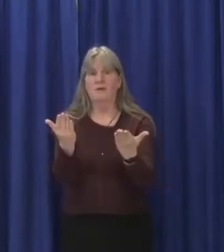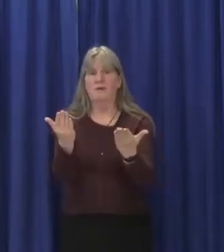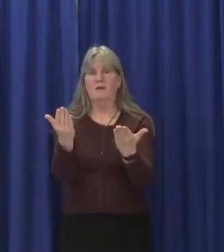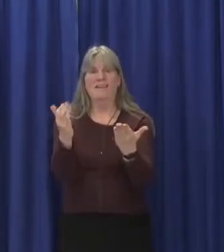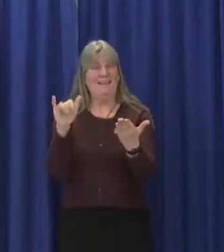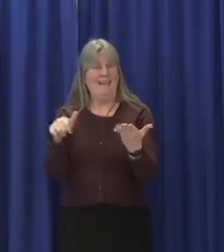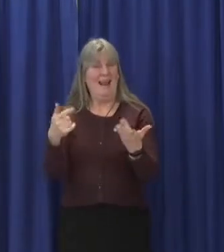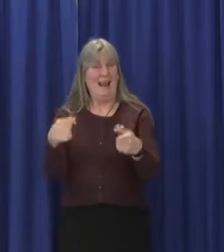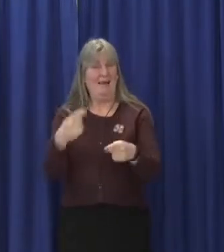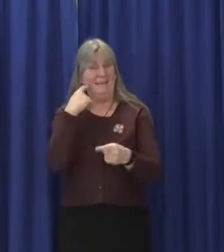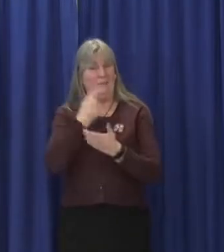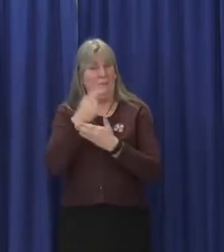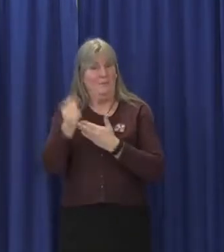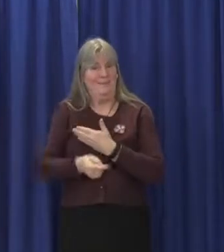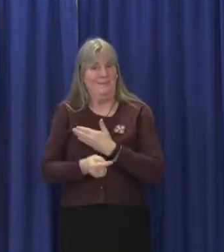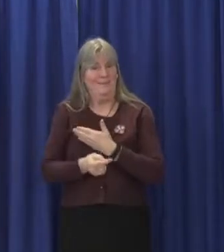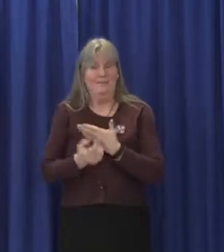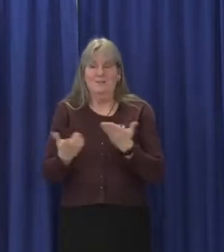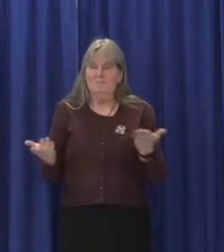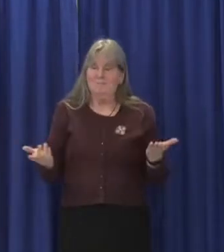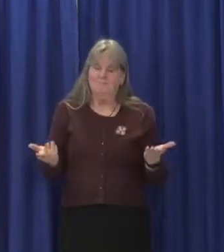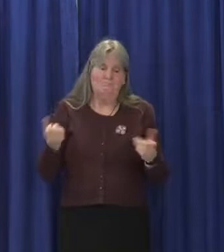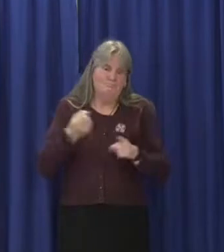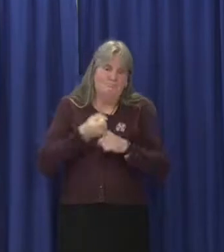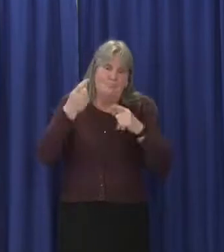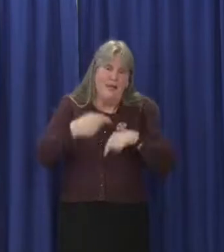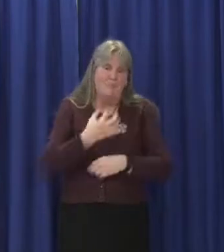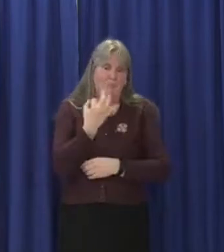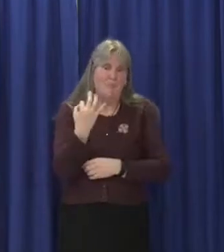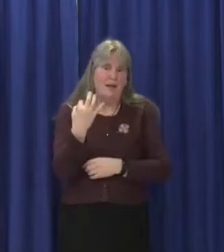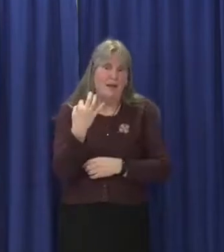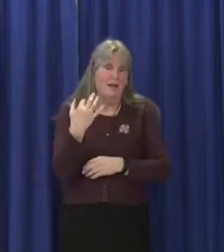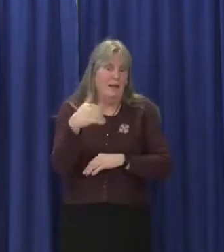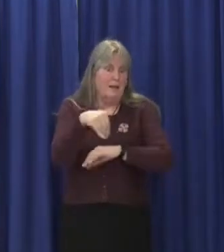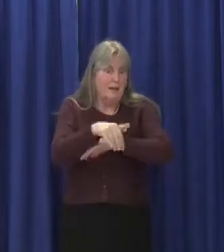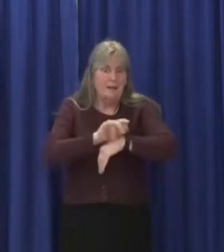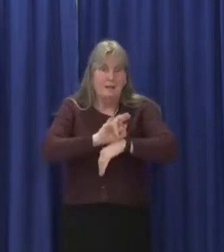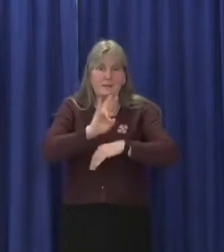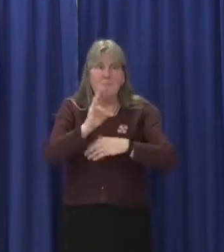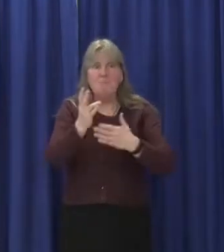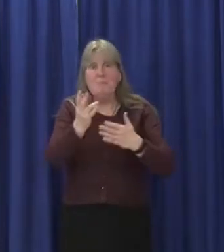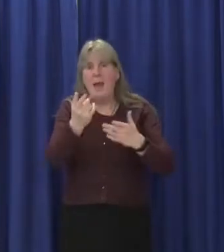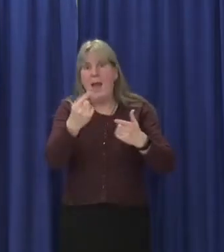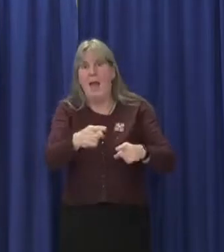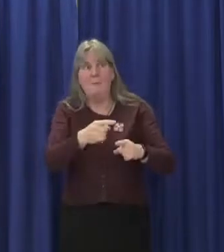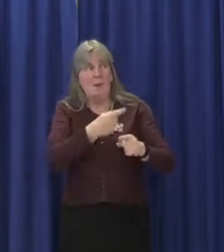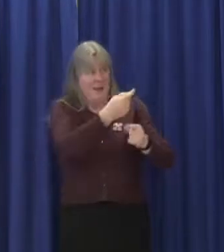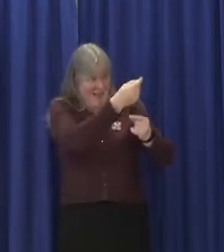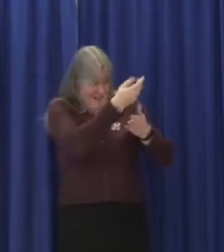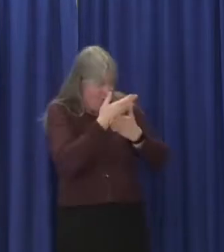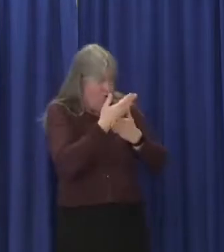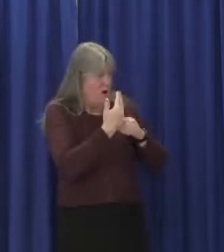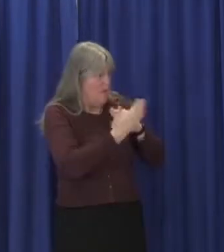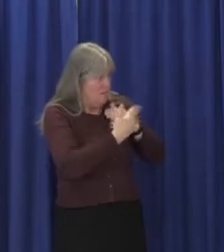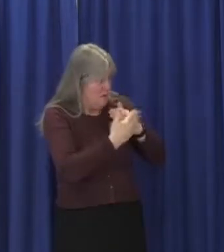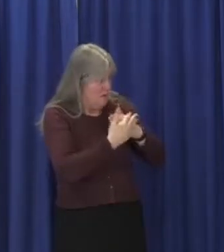over the weekend. And if that means that they come out on a Friday at 7:00, then that's when they come out. And we recognize that